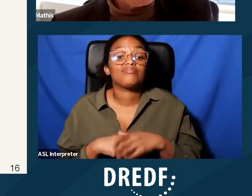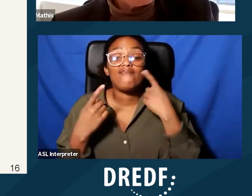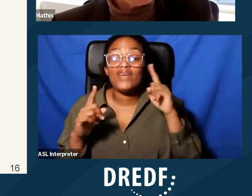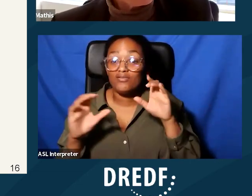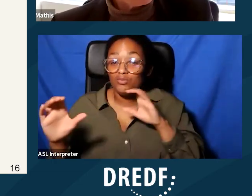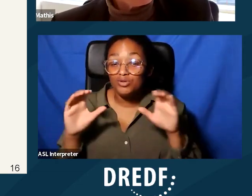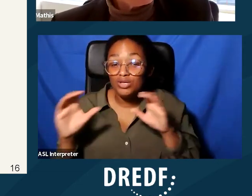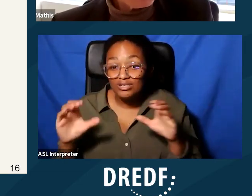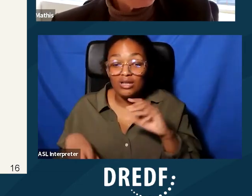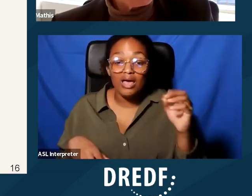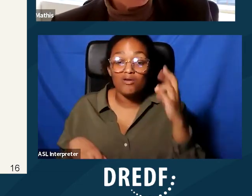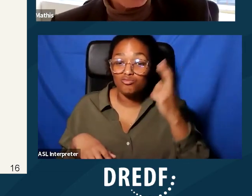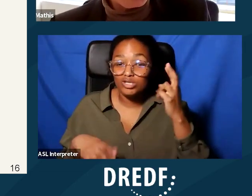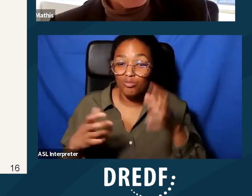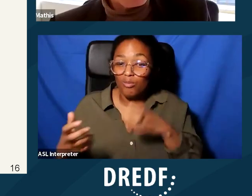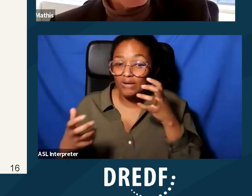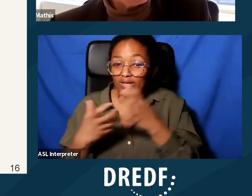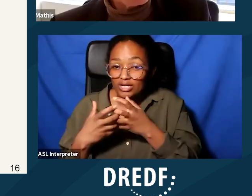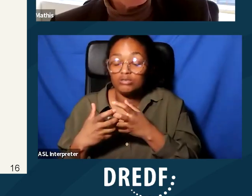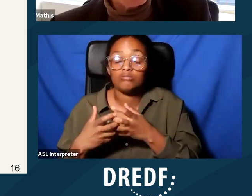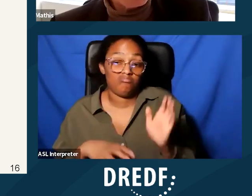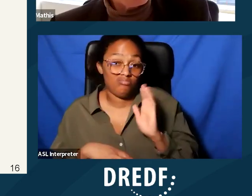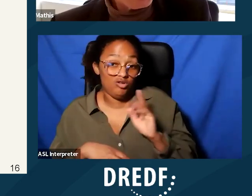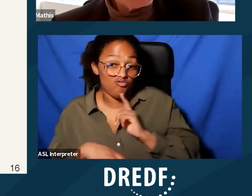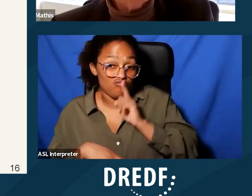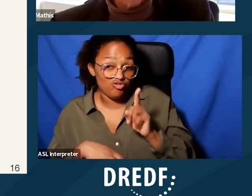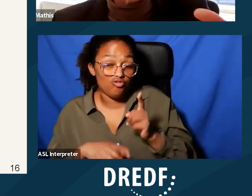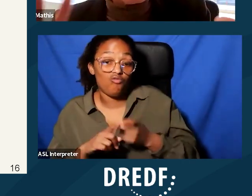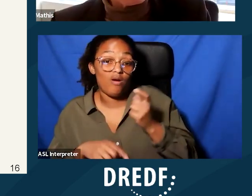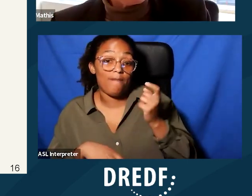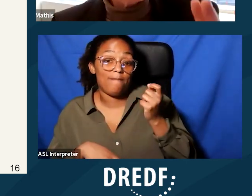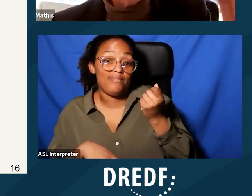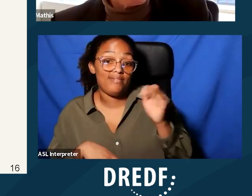talk about effective communication. They talk about reasonable modifications. Those areas